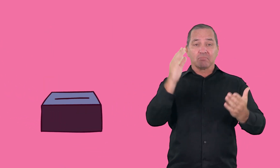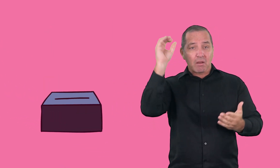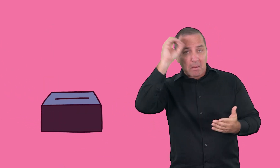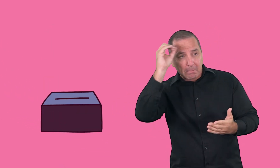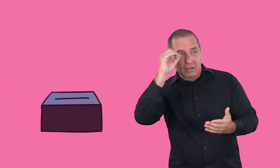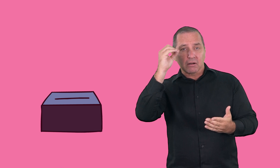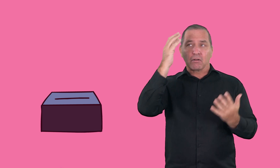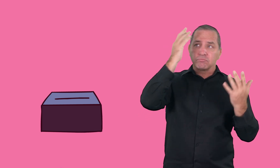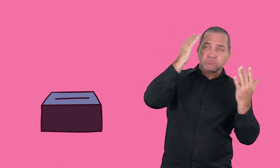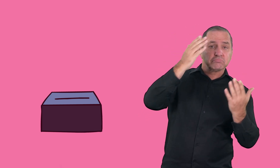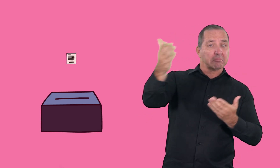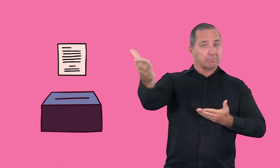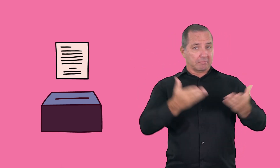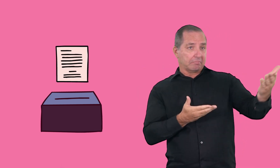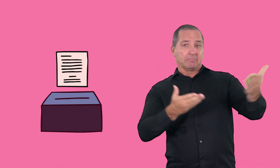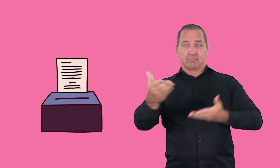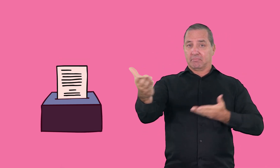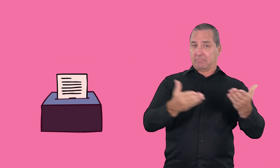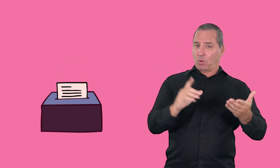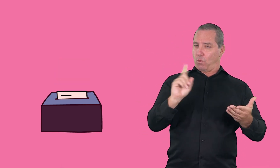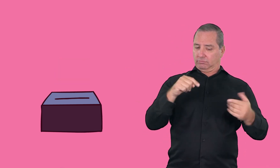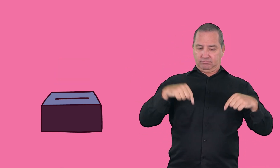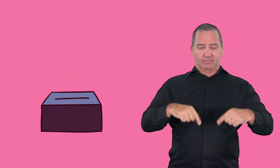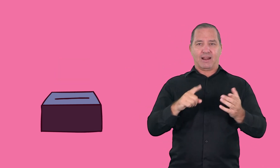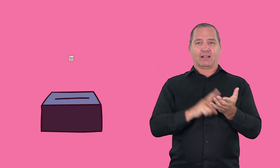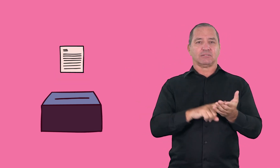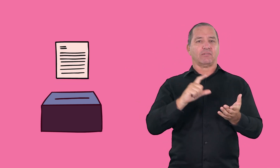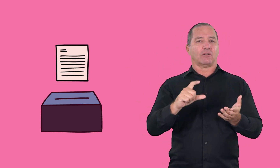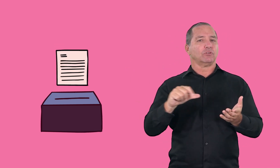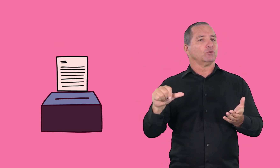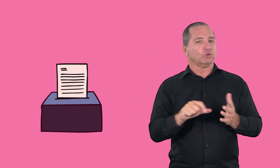provided their opinions on what the Legislative Council